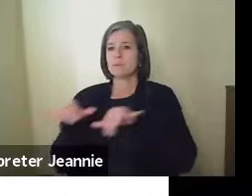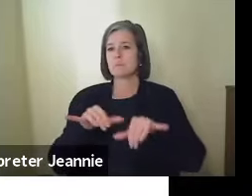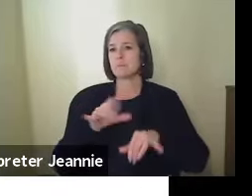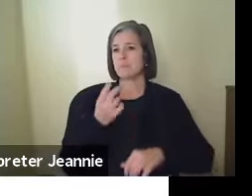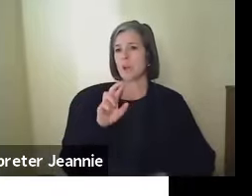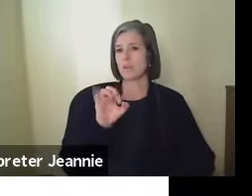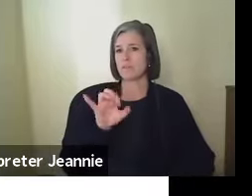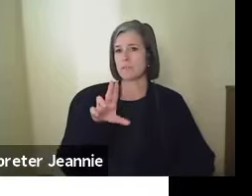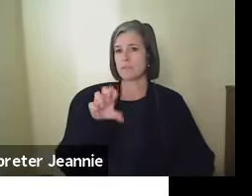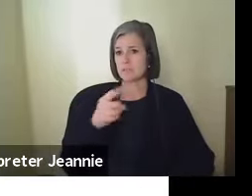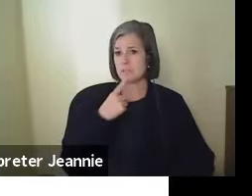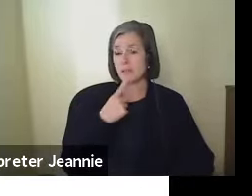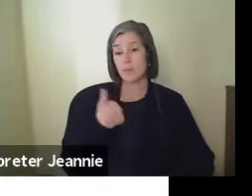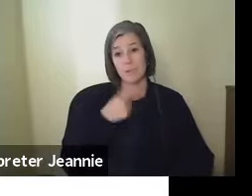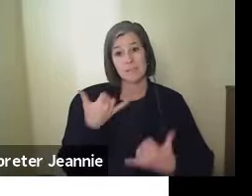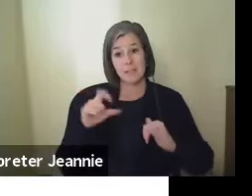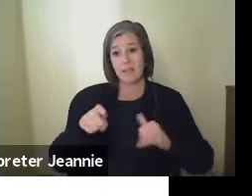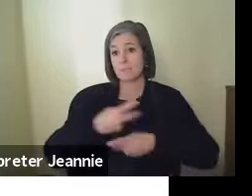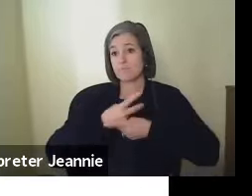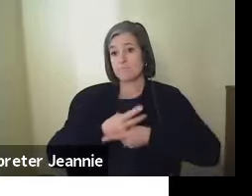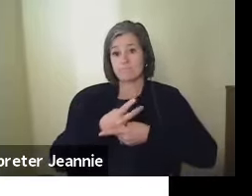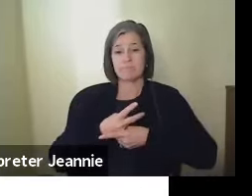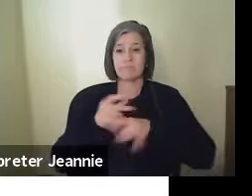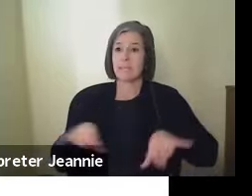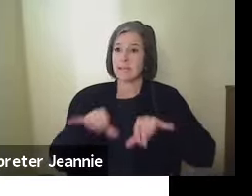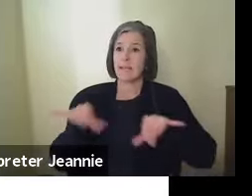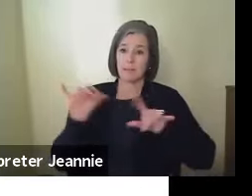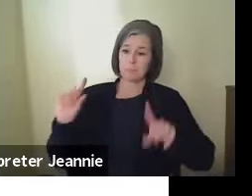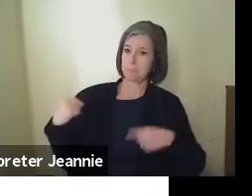we will still have to do some of the same things we have been doing with respect to